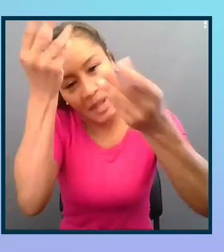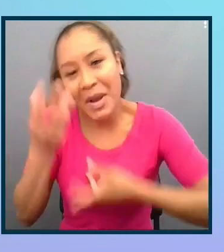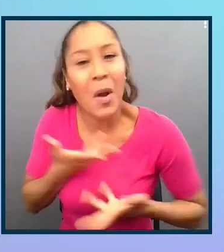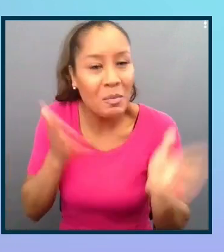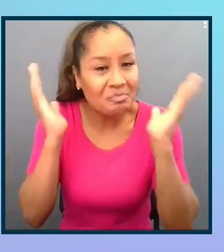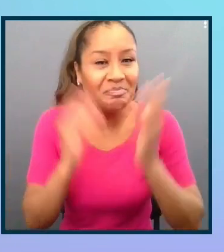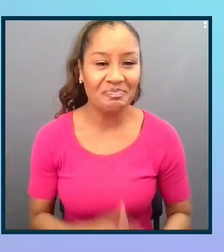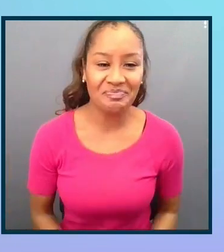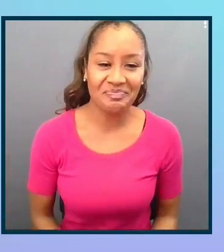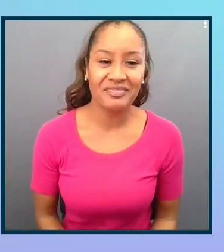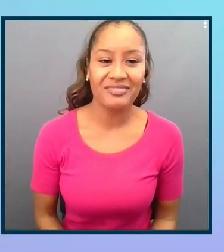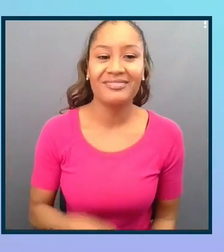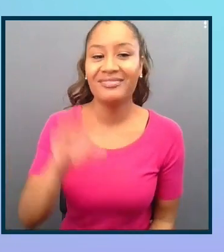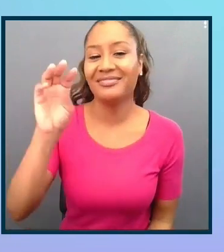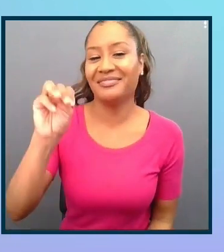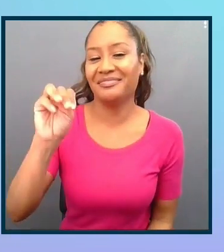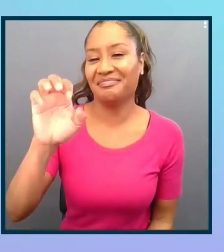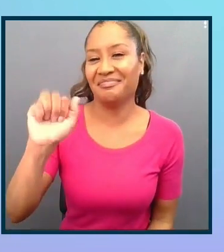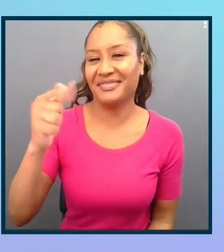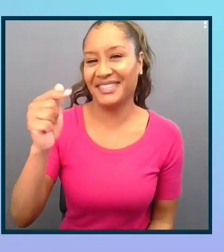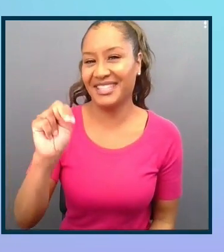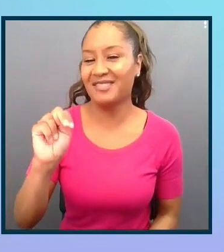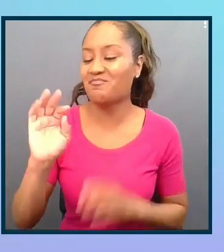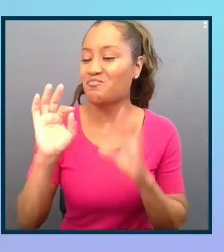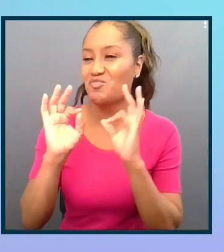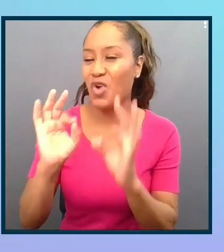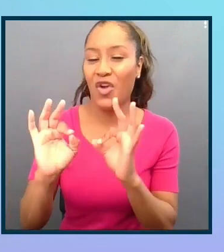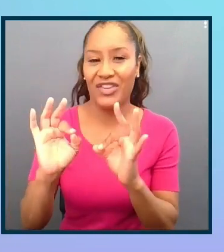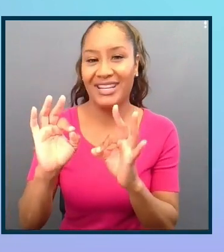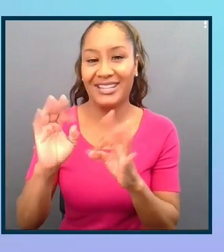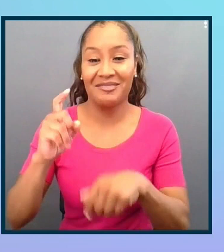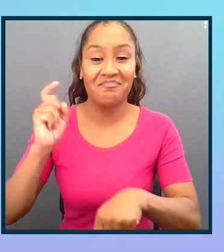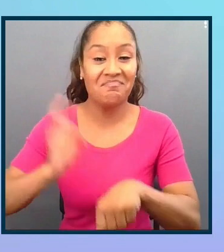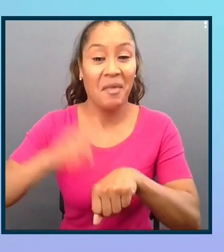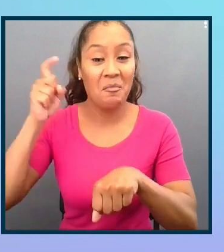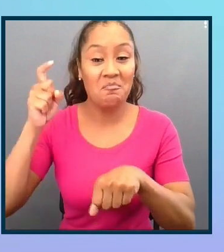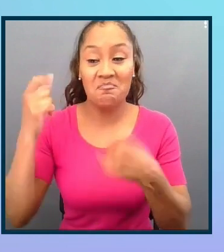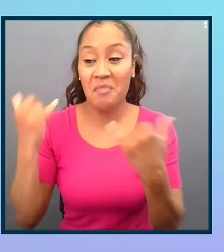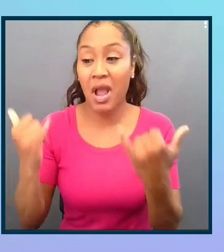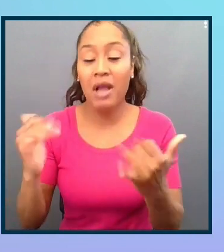Well, what a perfect note to around this add on. That puts us at time. So thank you so much, Anna,